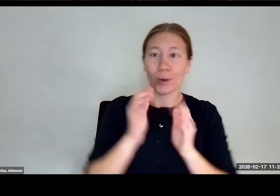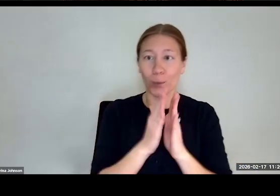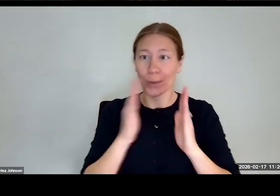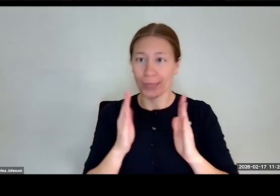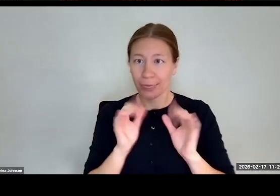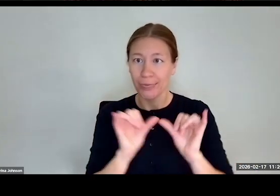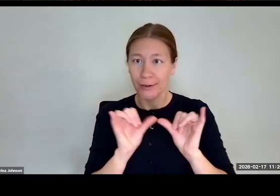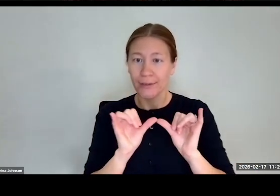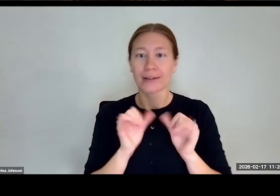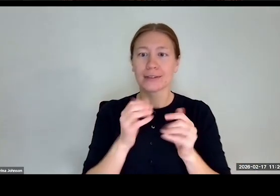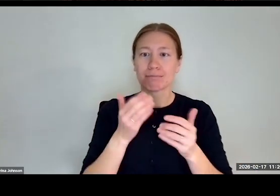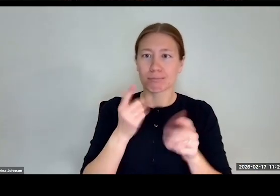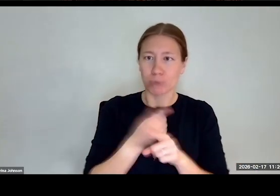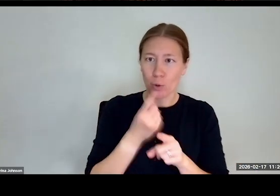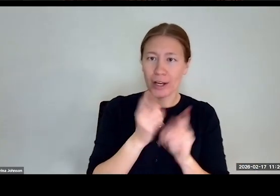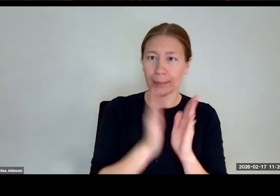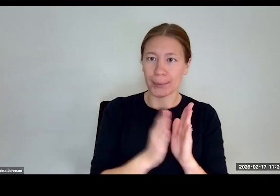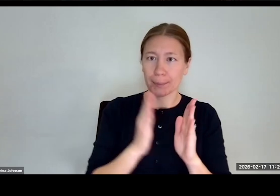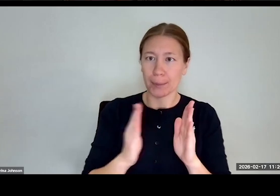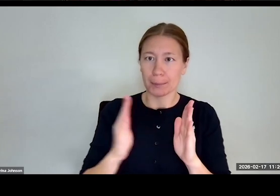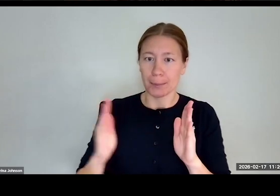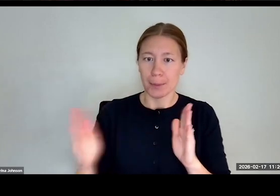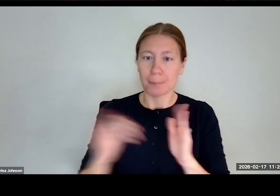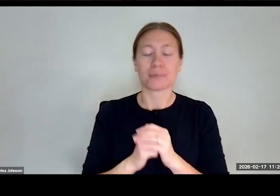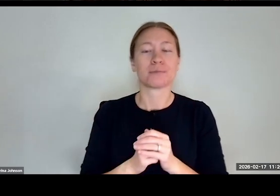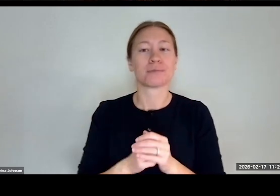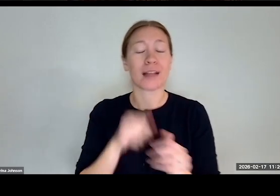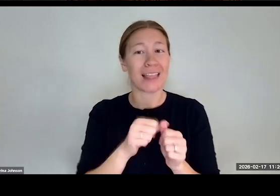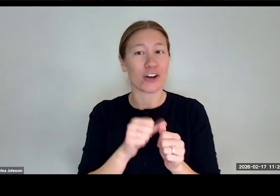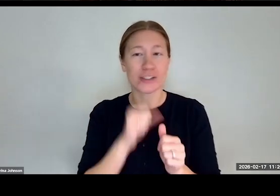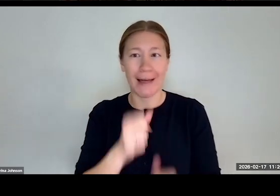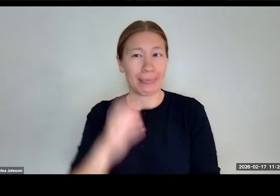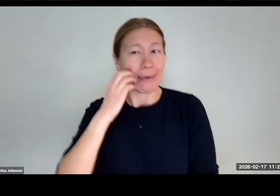that are not too thick or too thin. And that's in terms of the lines that make up the letters